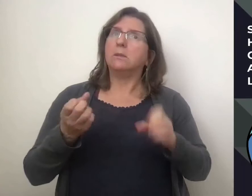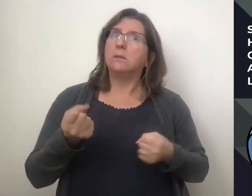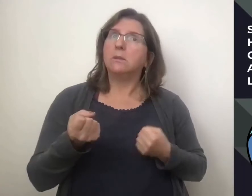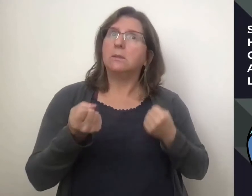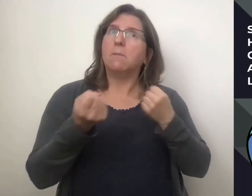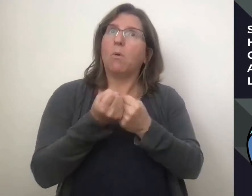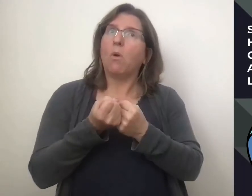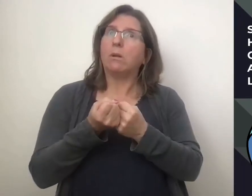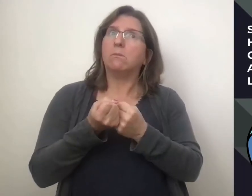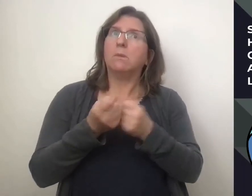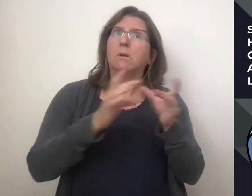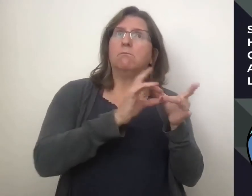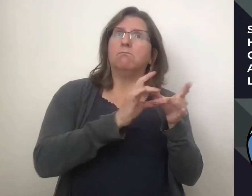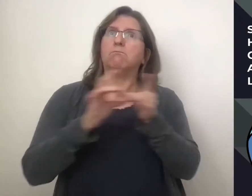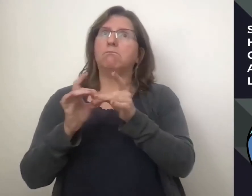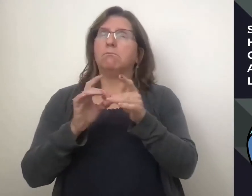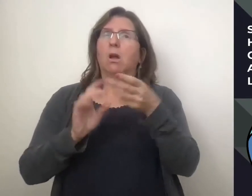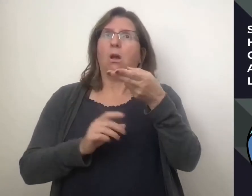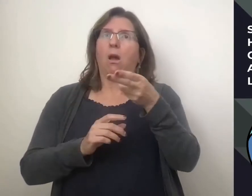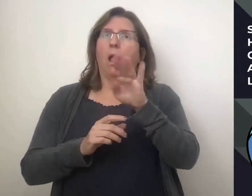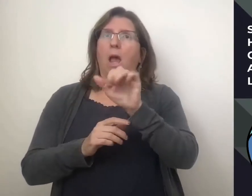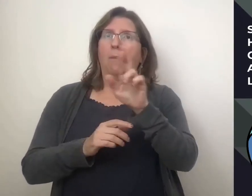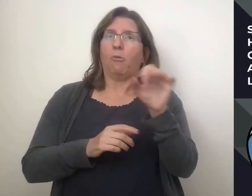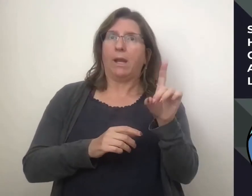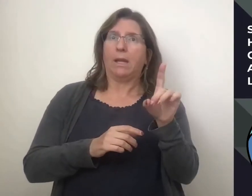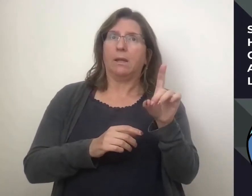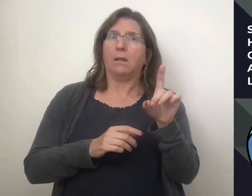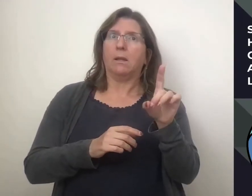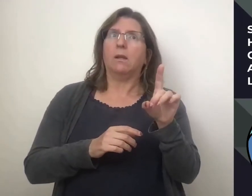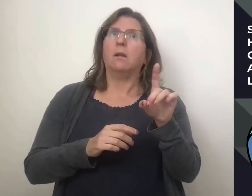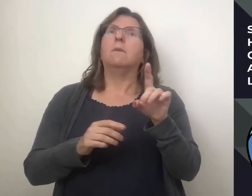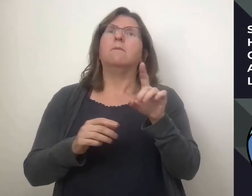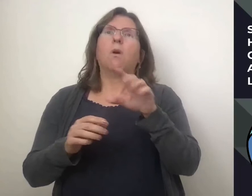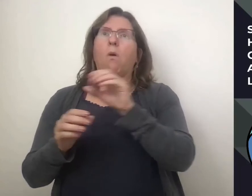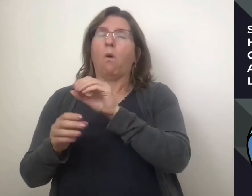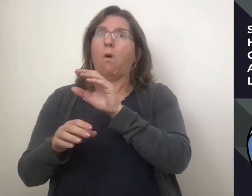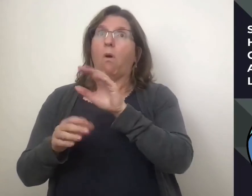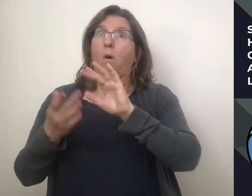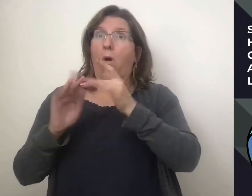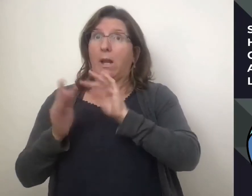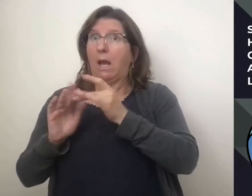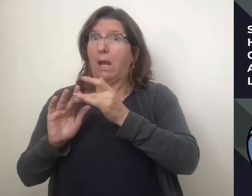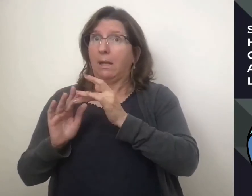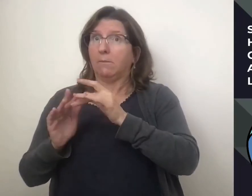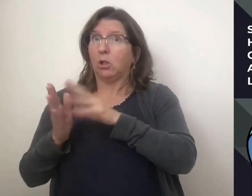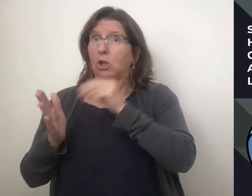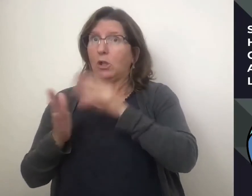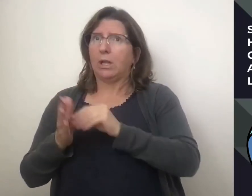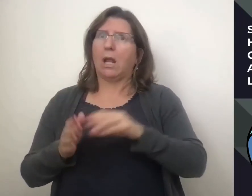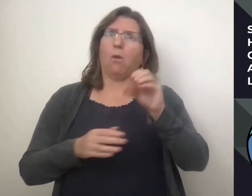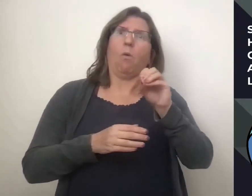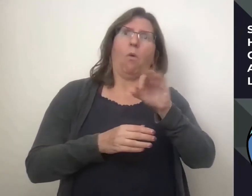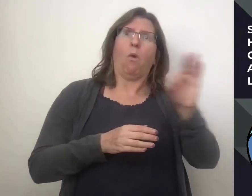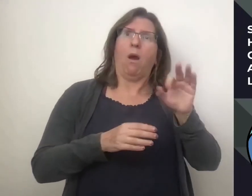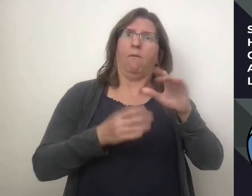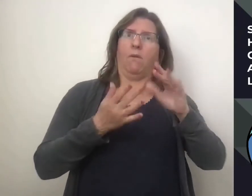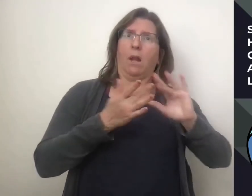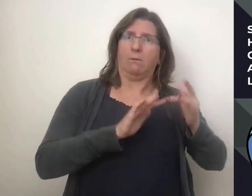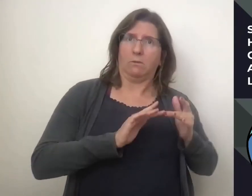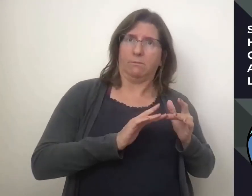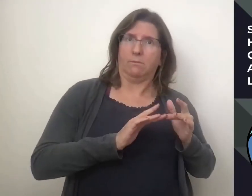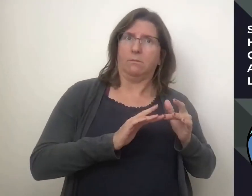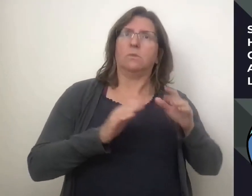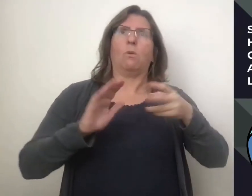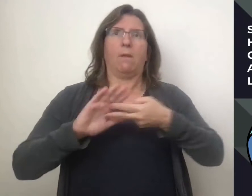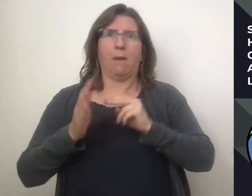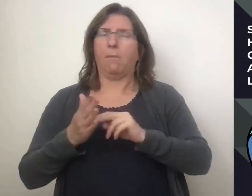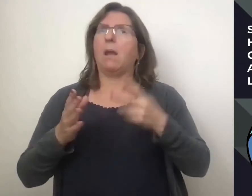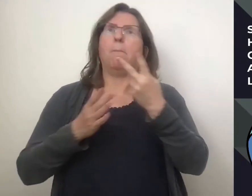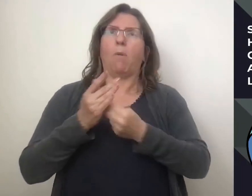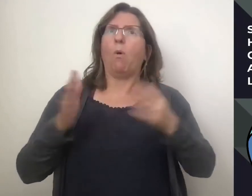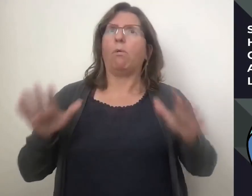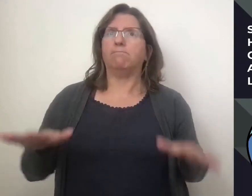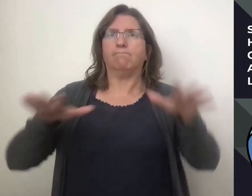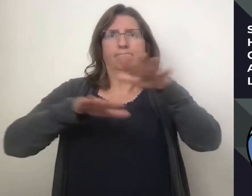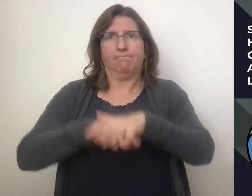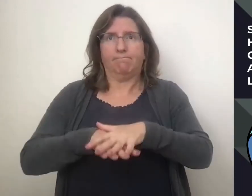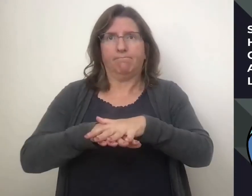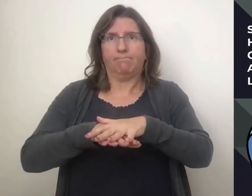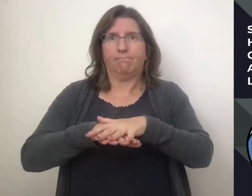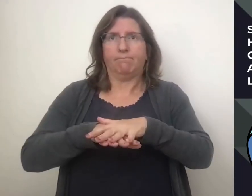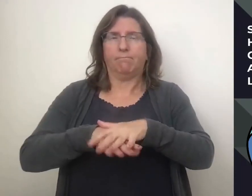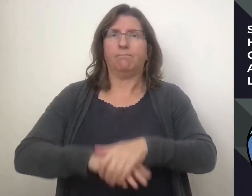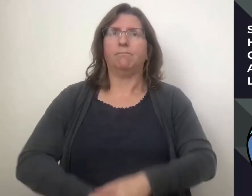PressBooks can support a hybrid of offline and online learning. The best of both can be used.